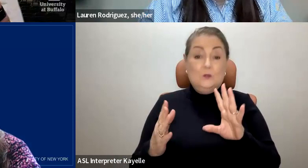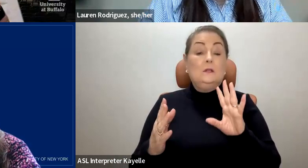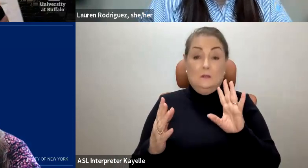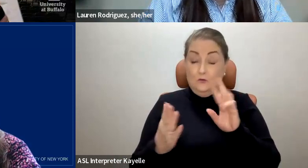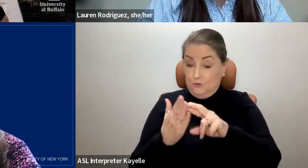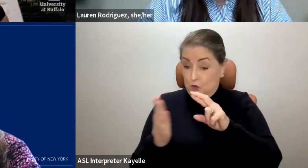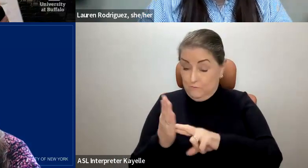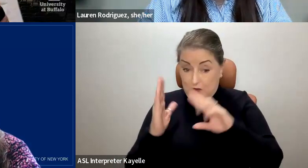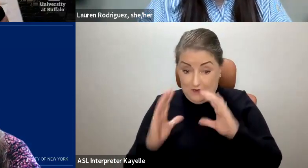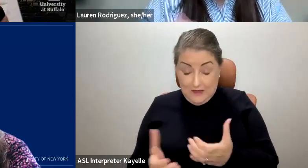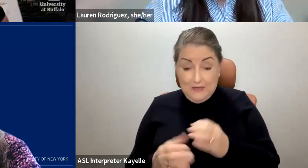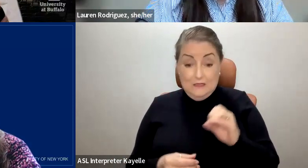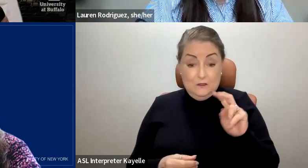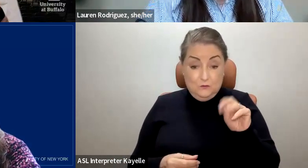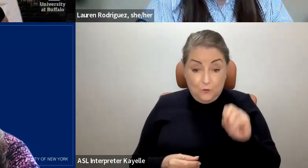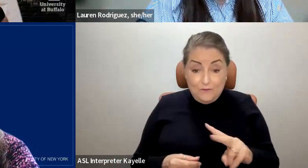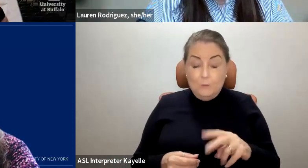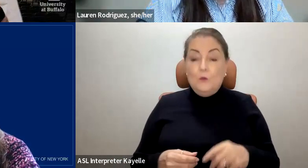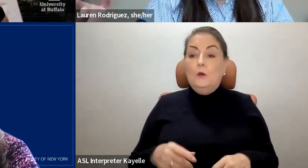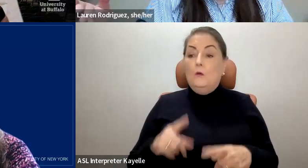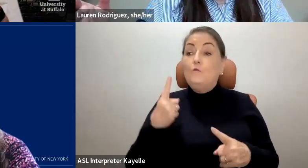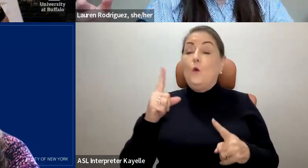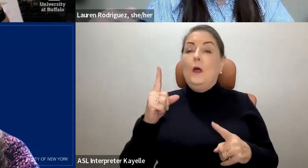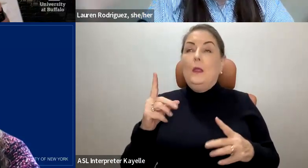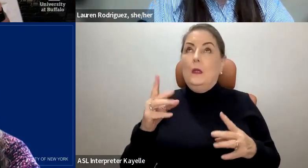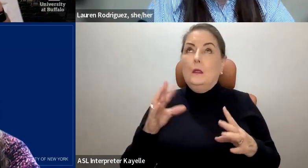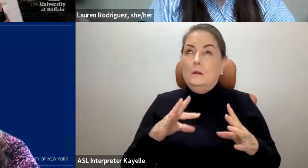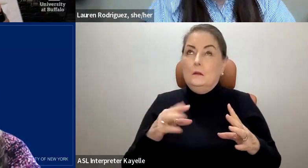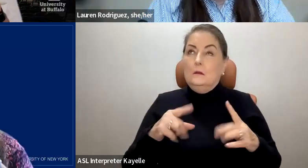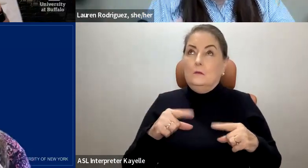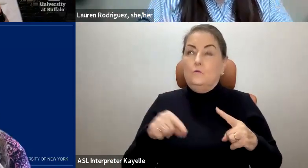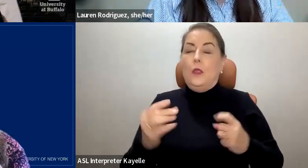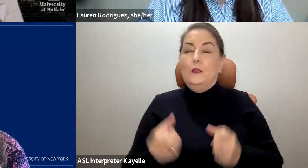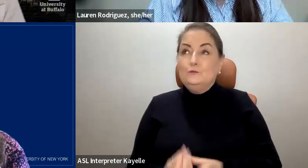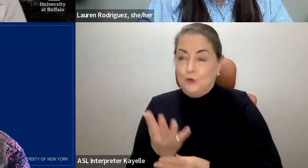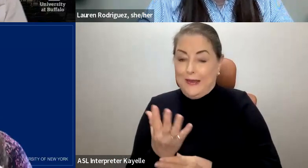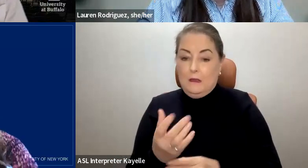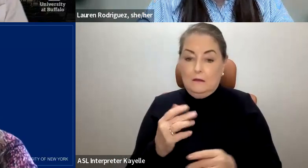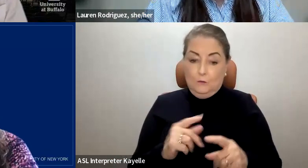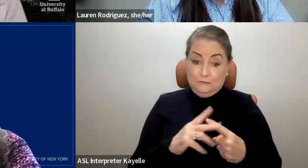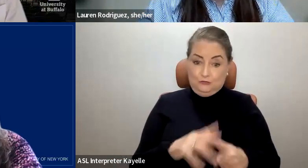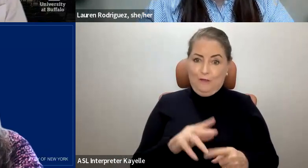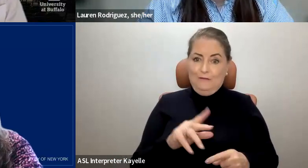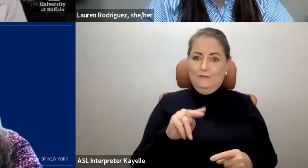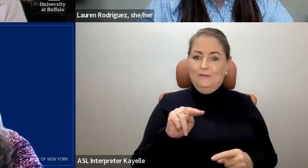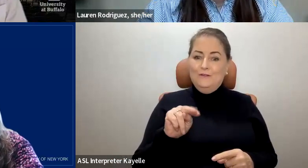registered in November, for the winter, I'm sorry for the spring classes, we could start in November, and really get a head